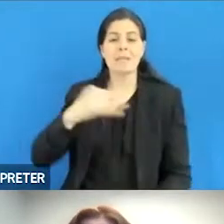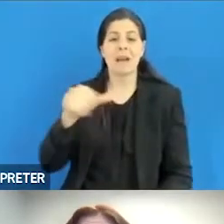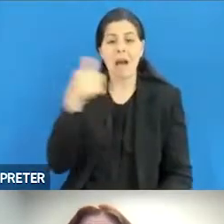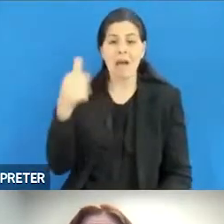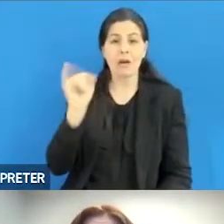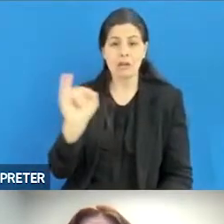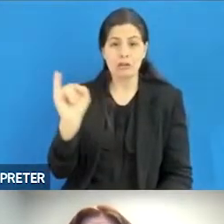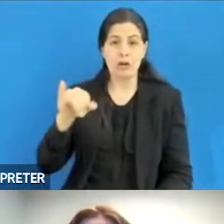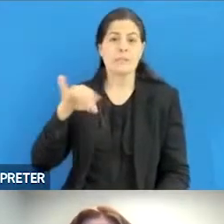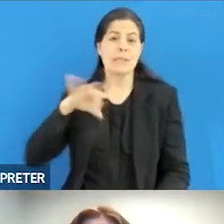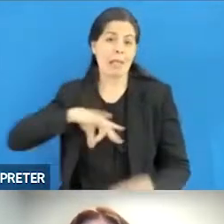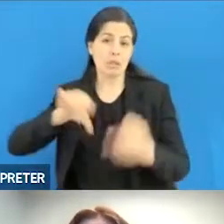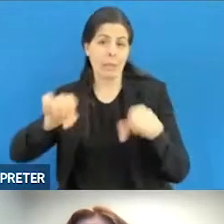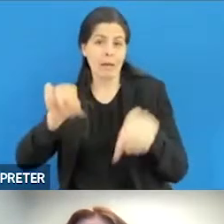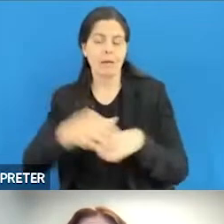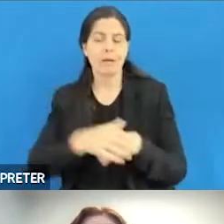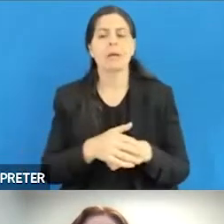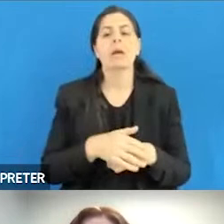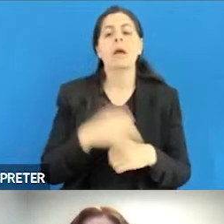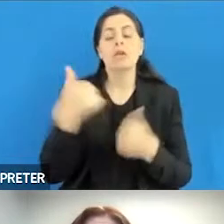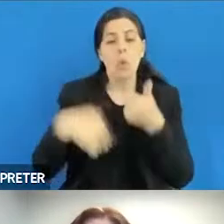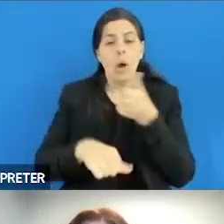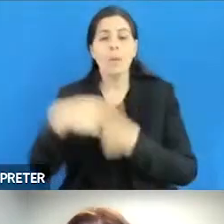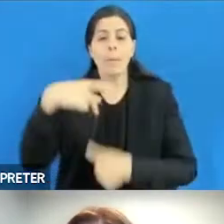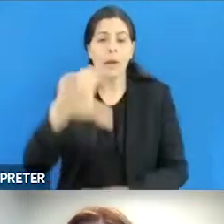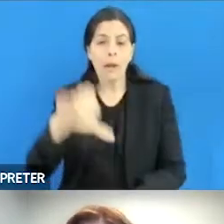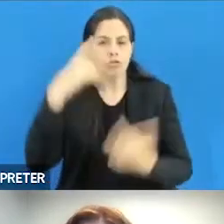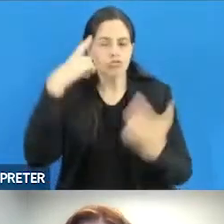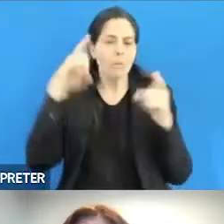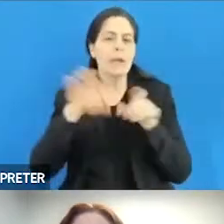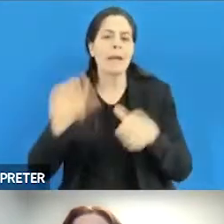covered under our independent podcast agreement can help you to qualify for benefits